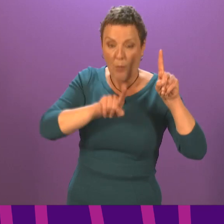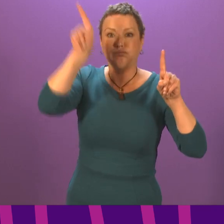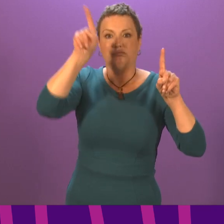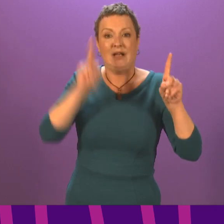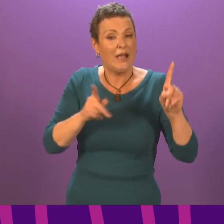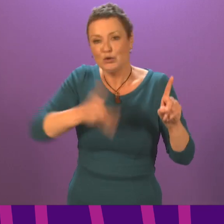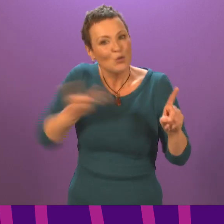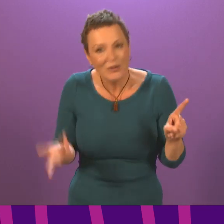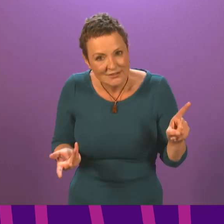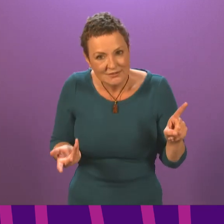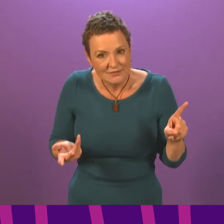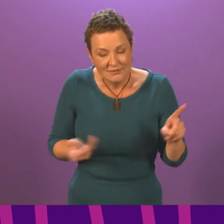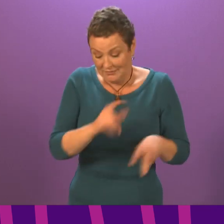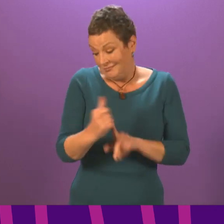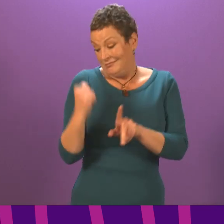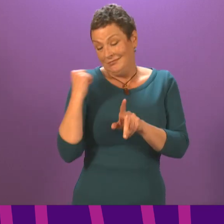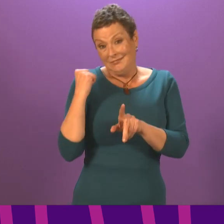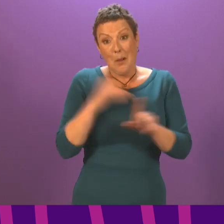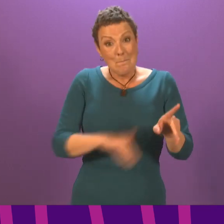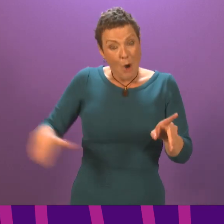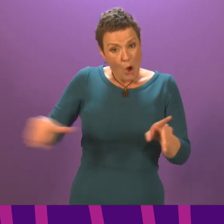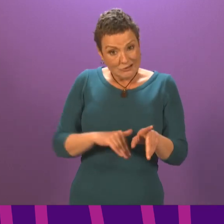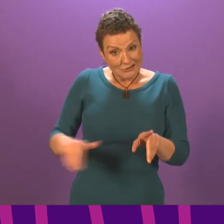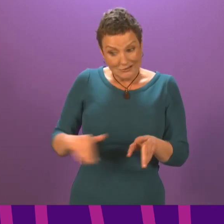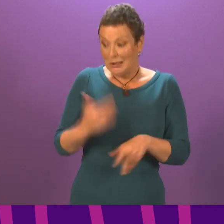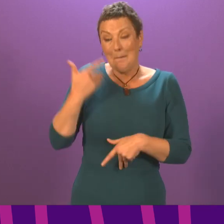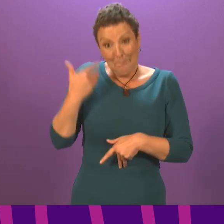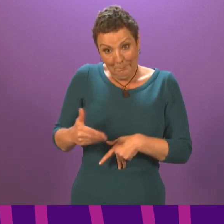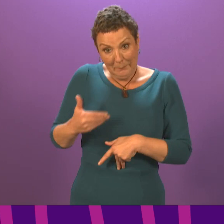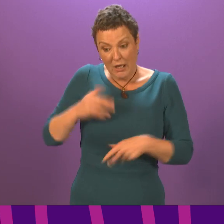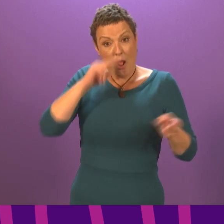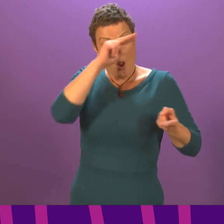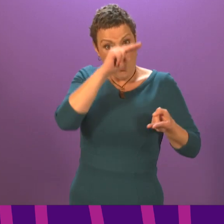prevalence that have been going up a bit in recent times, which is why we will be watching it carefully.